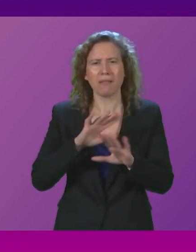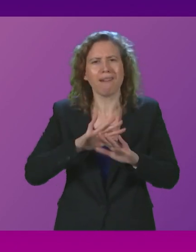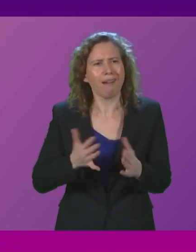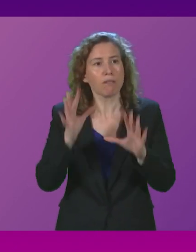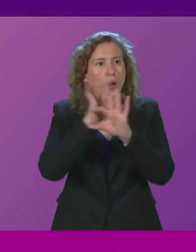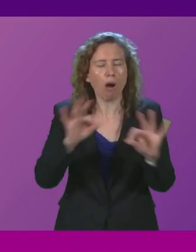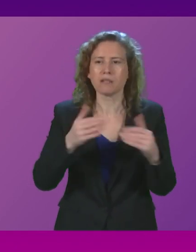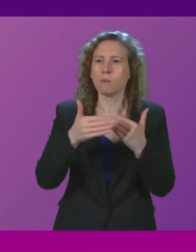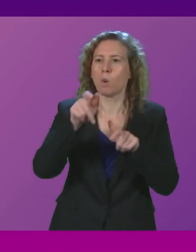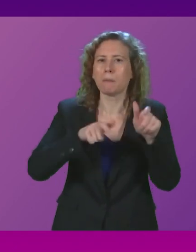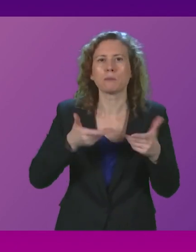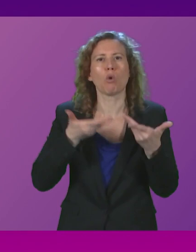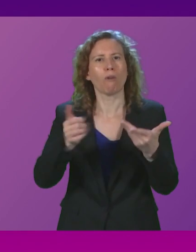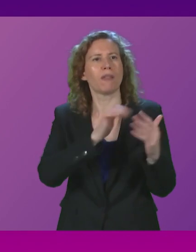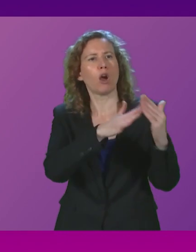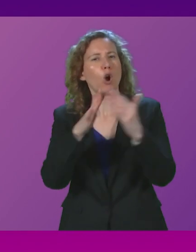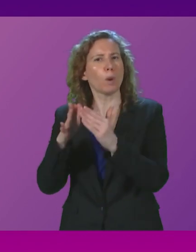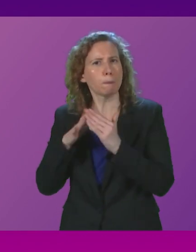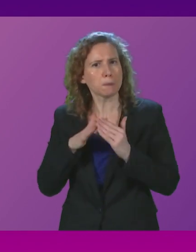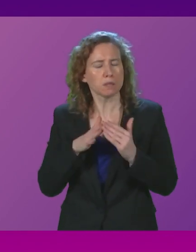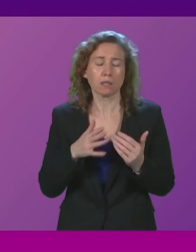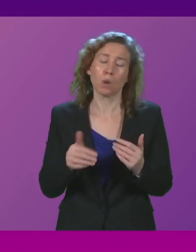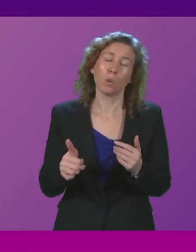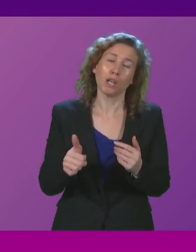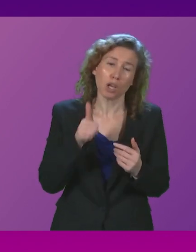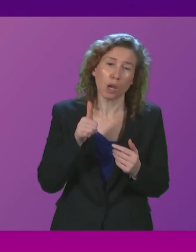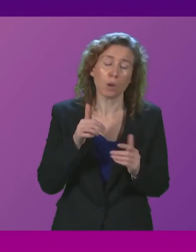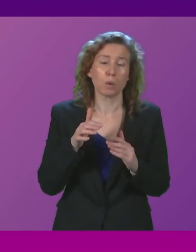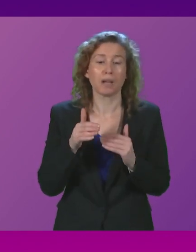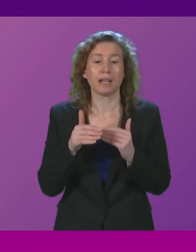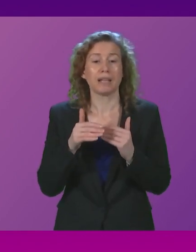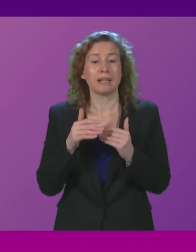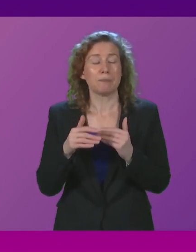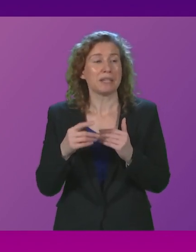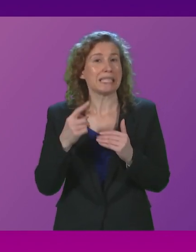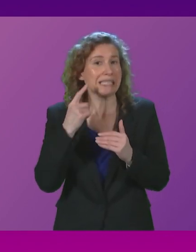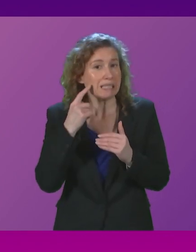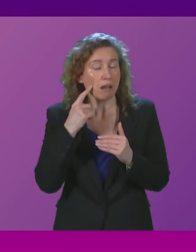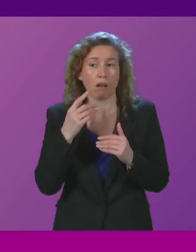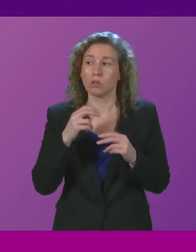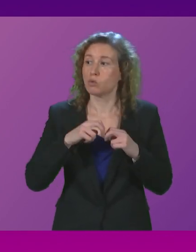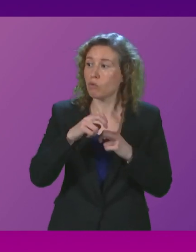In addition, we know that, if it is easier to travel, it is easier to find homes and